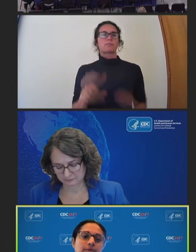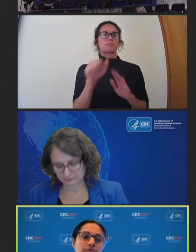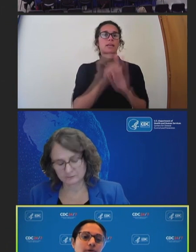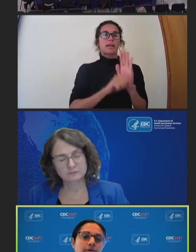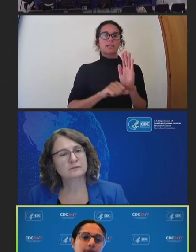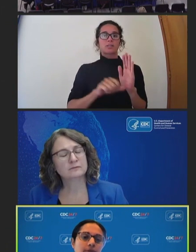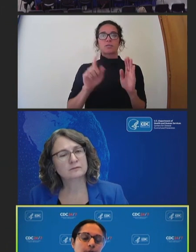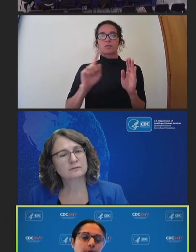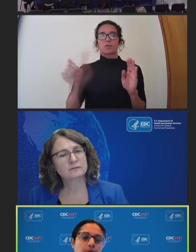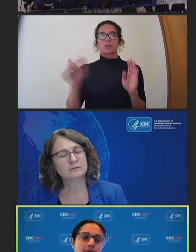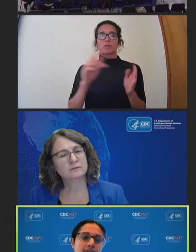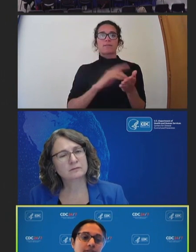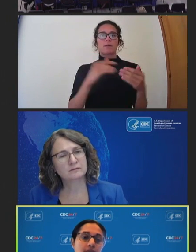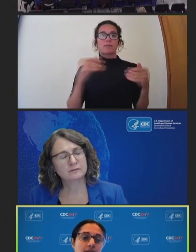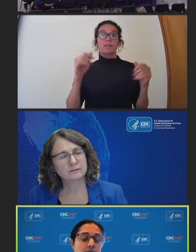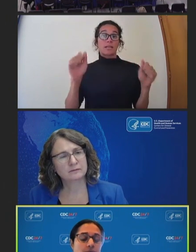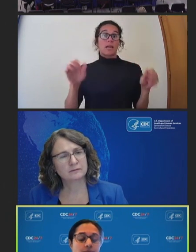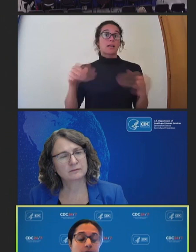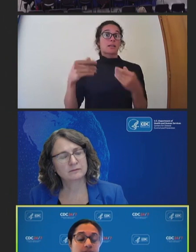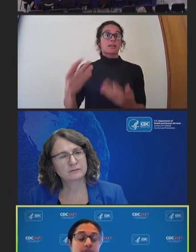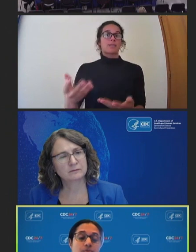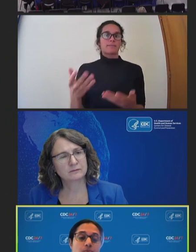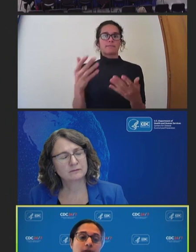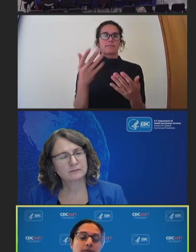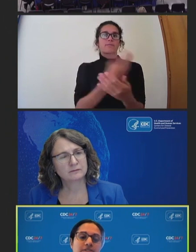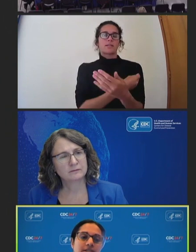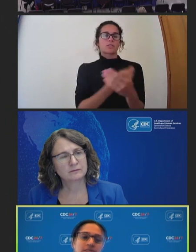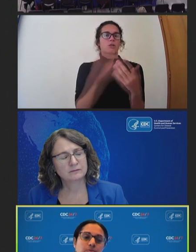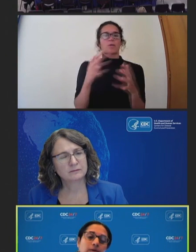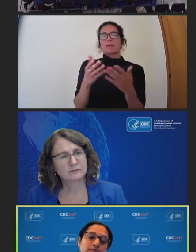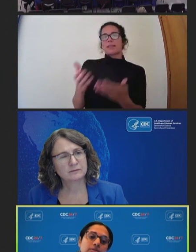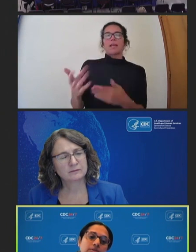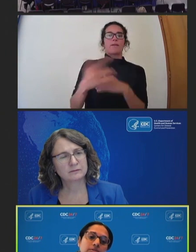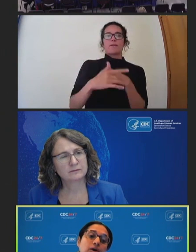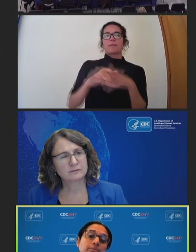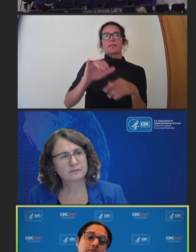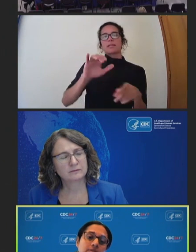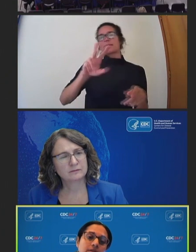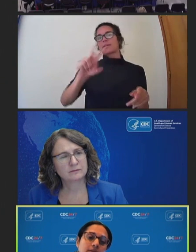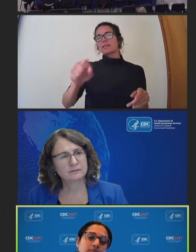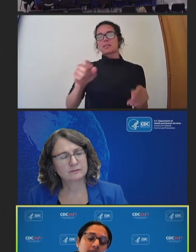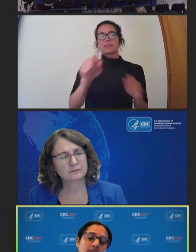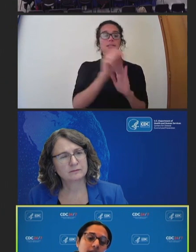it's already available in CVS. I mean, states where pharmacists can get vaccine.